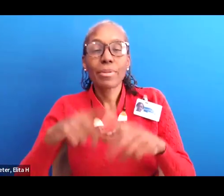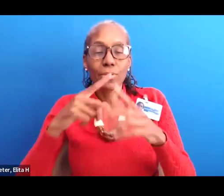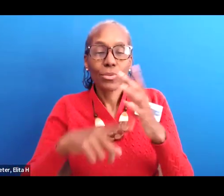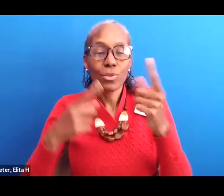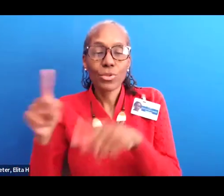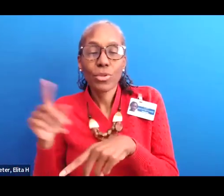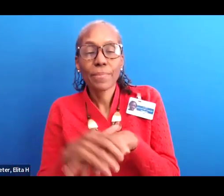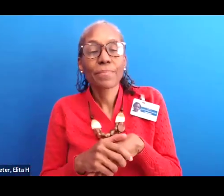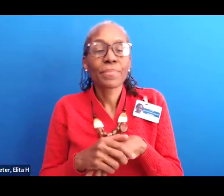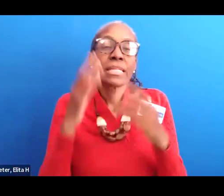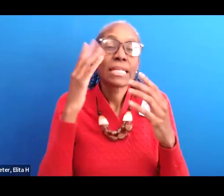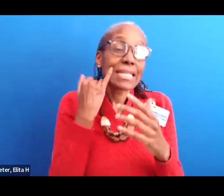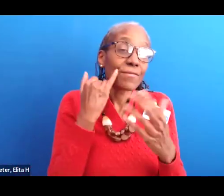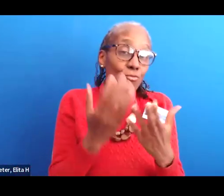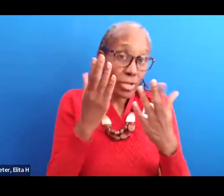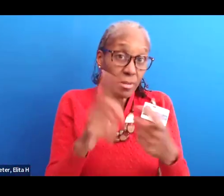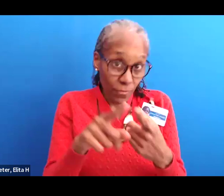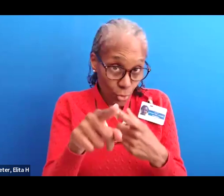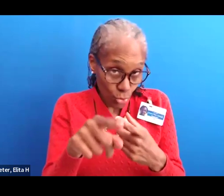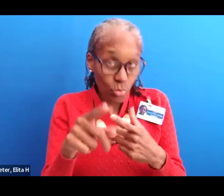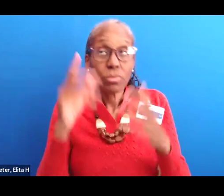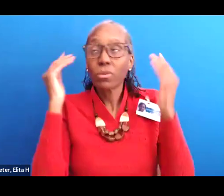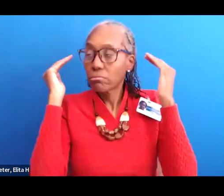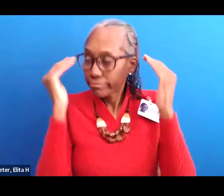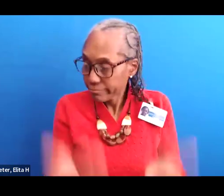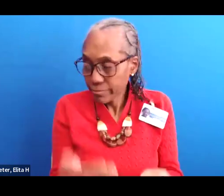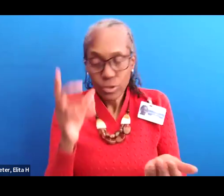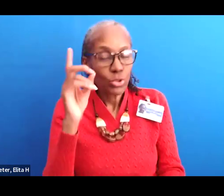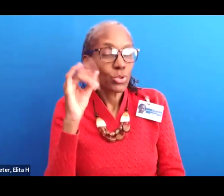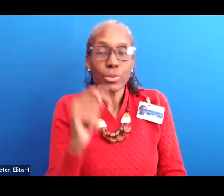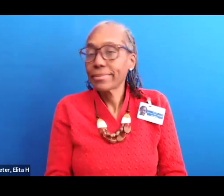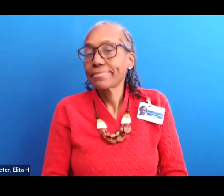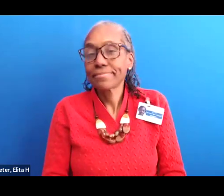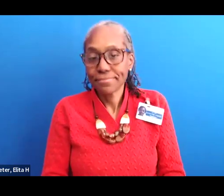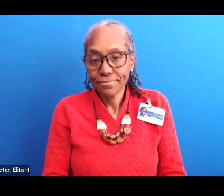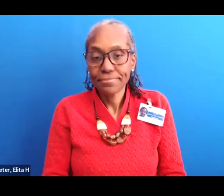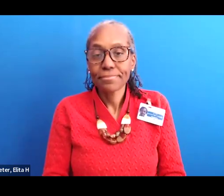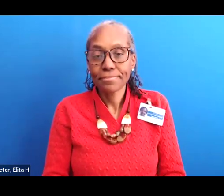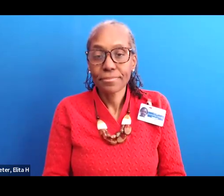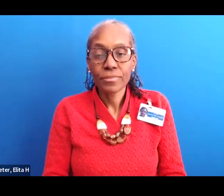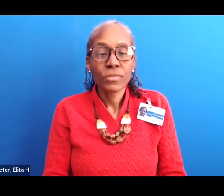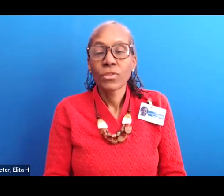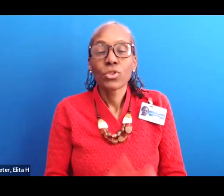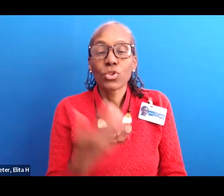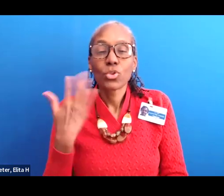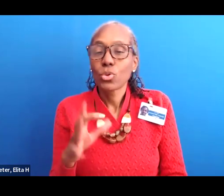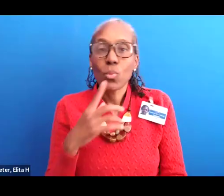If it is recommended for you to do it, you need to do it as you're recommended to do it because you don't want to be doing it too frequently.